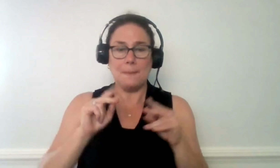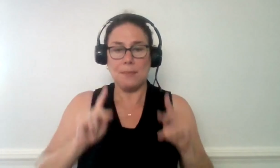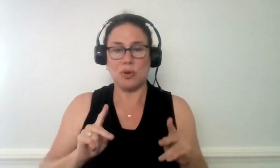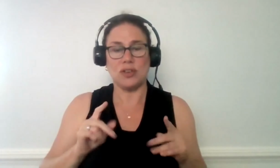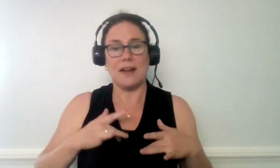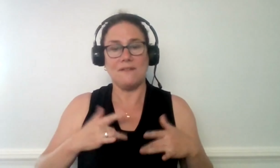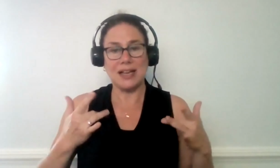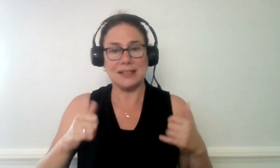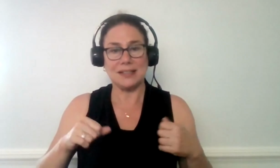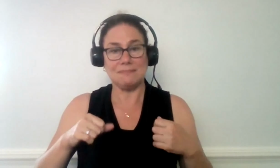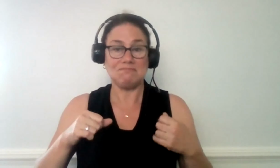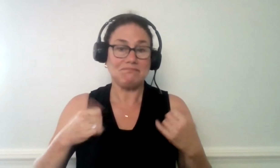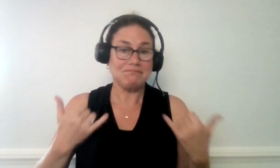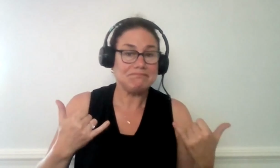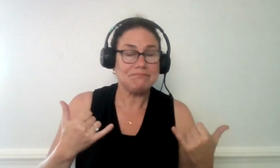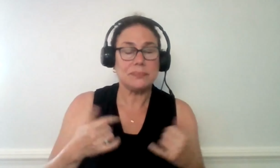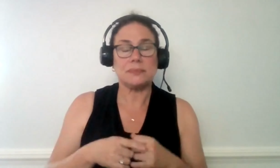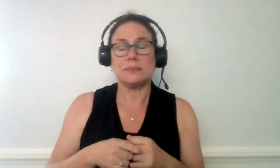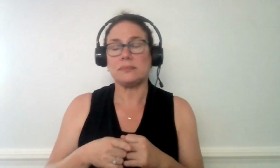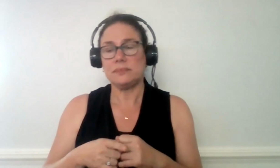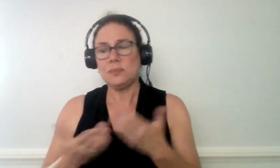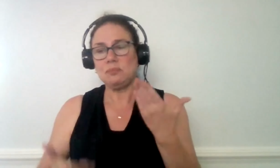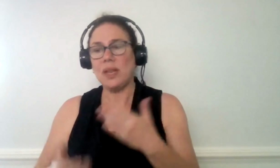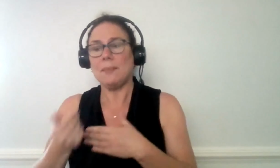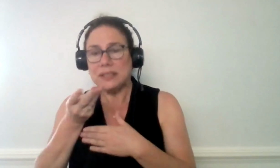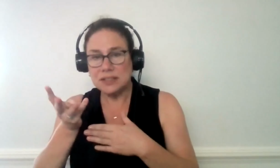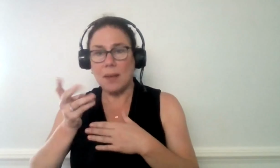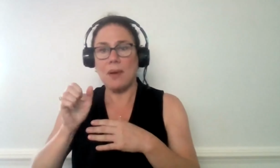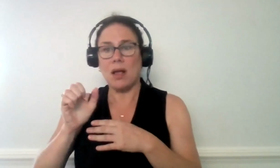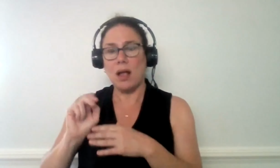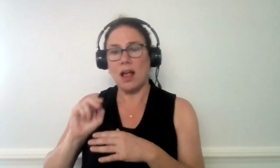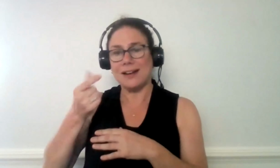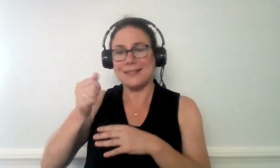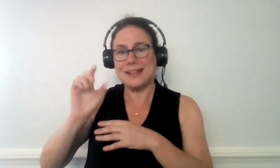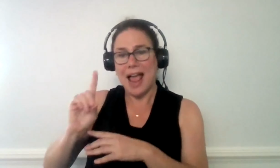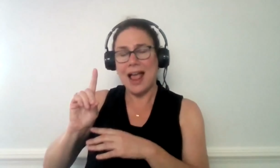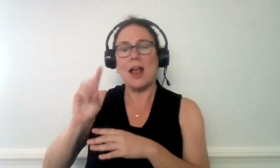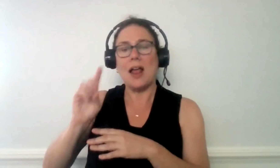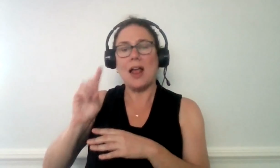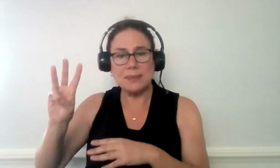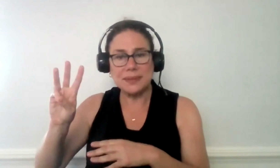Joshua Hori: There might be some on the GAAD website. So Global Accessibility Awareness